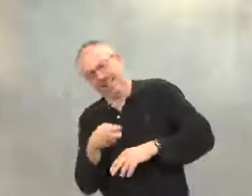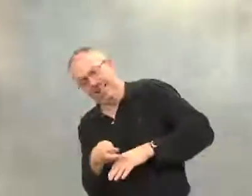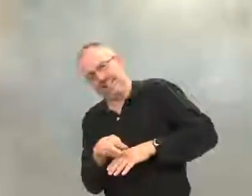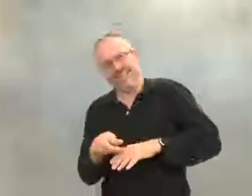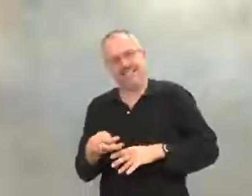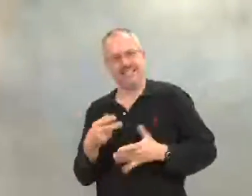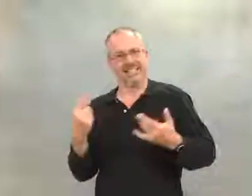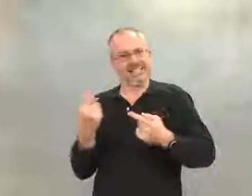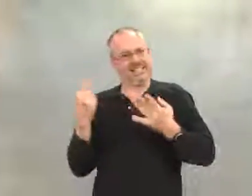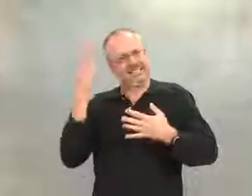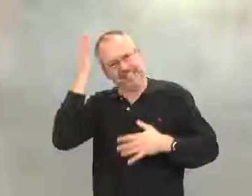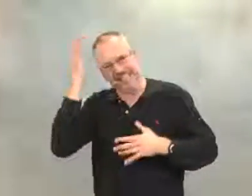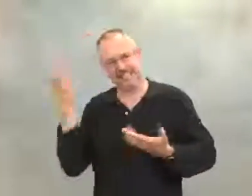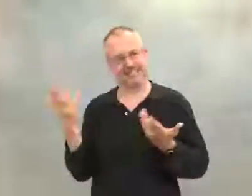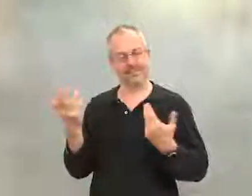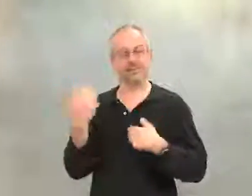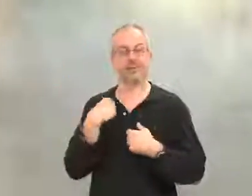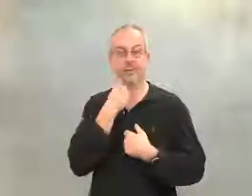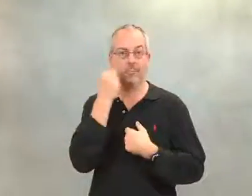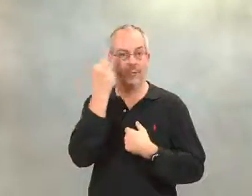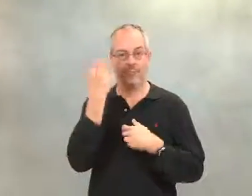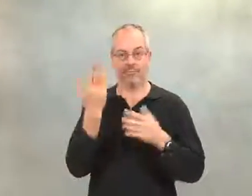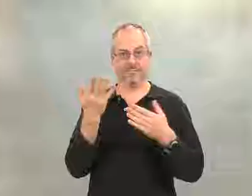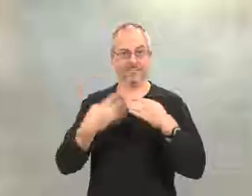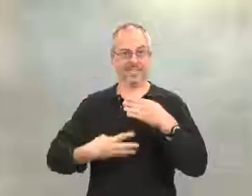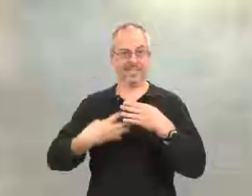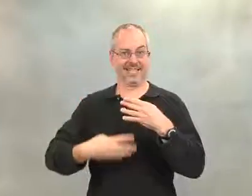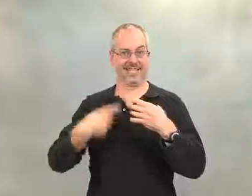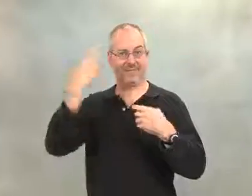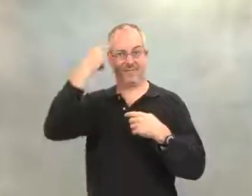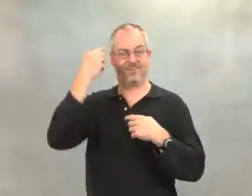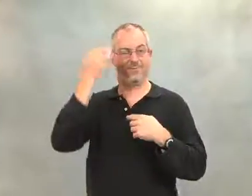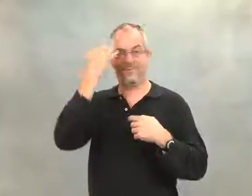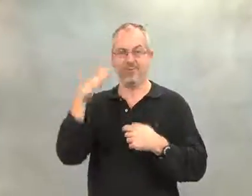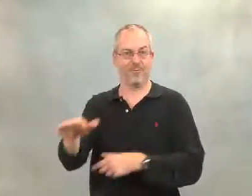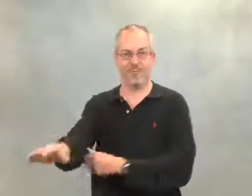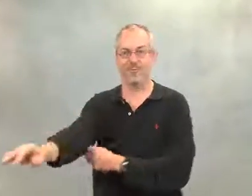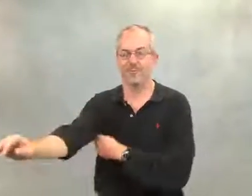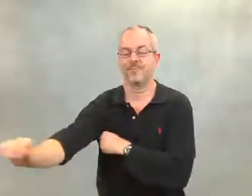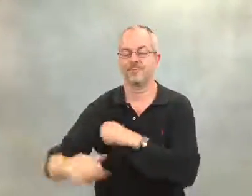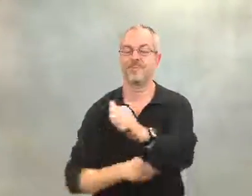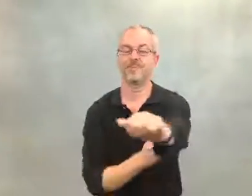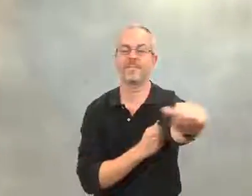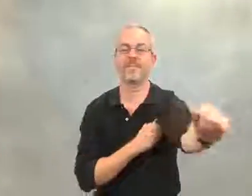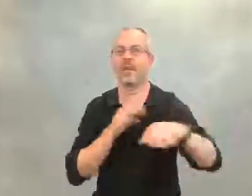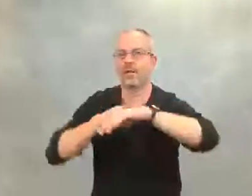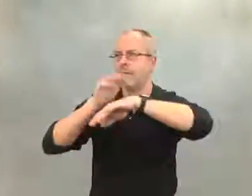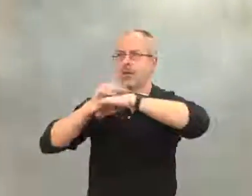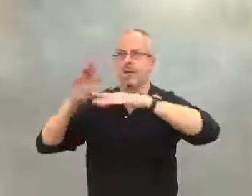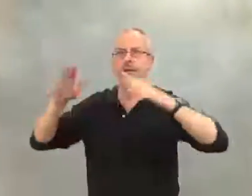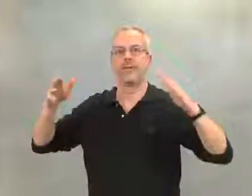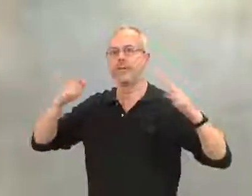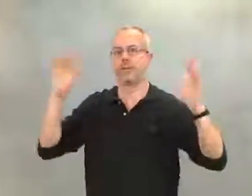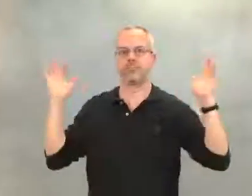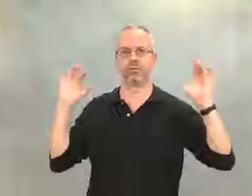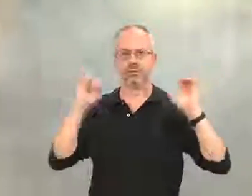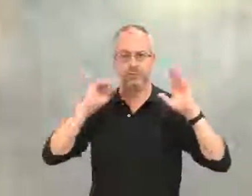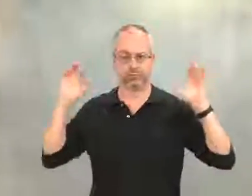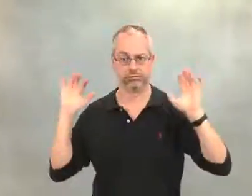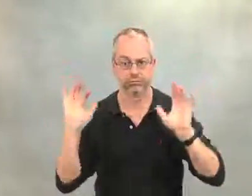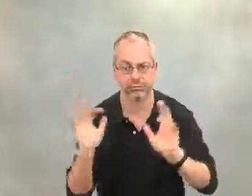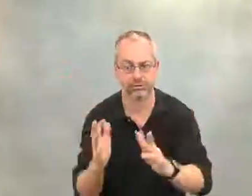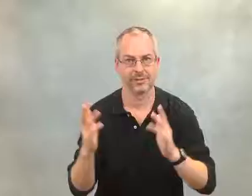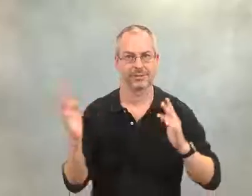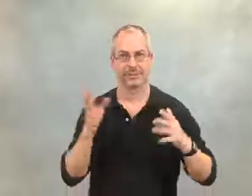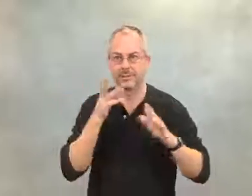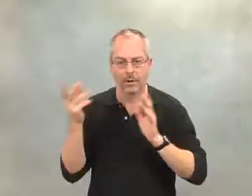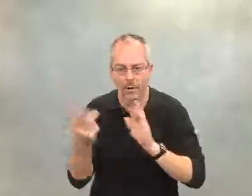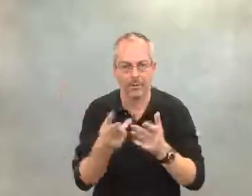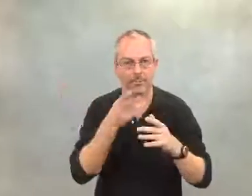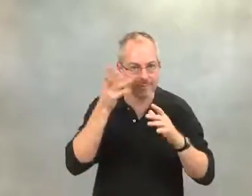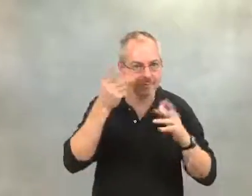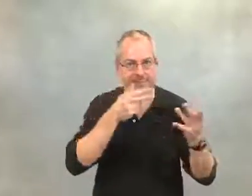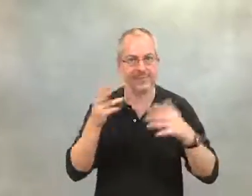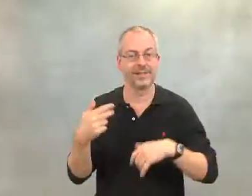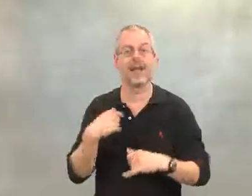I couldn't get comfortable. I didn't realize I had a brain bleed.